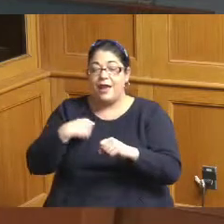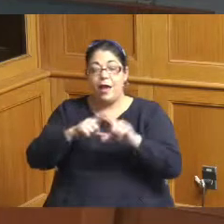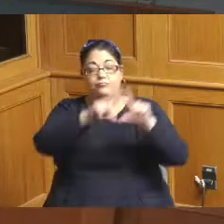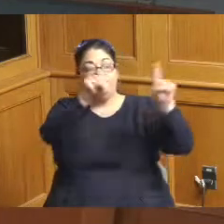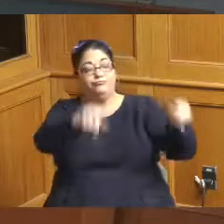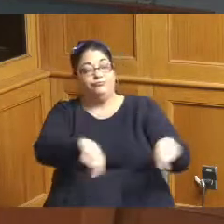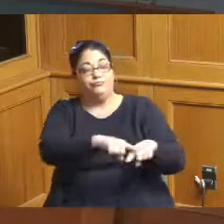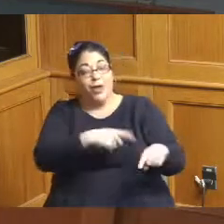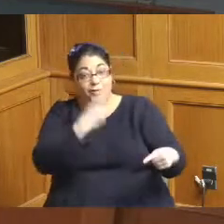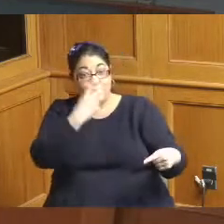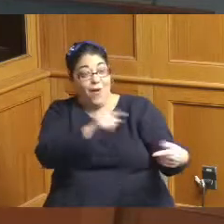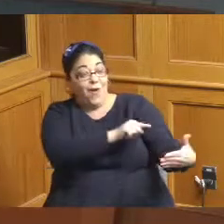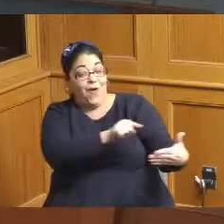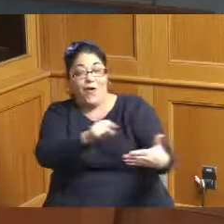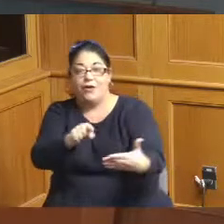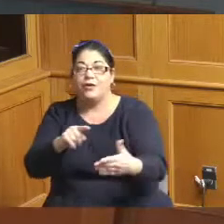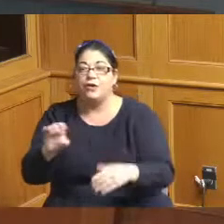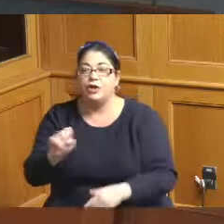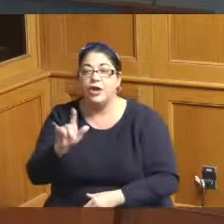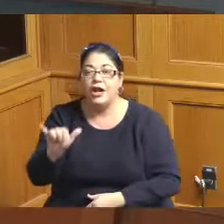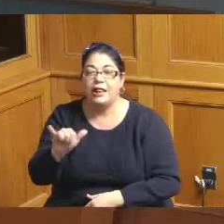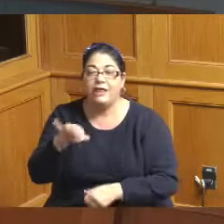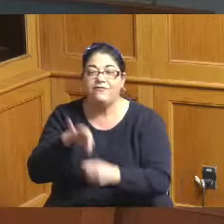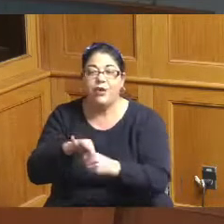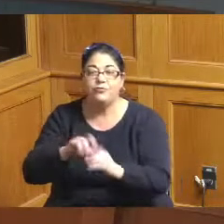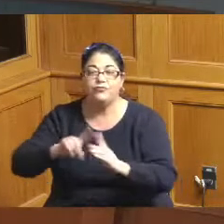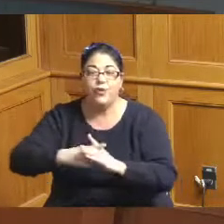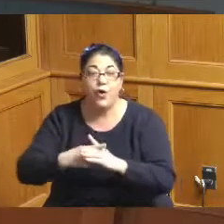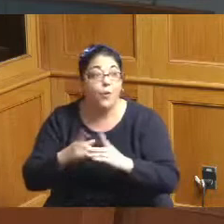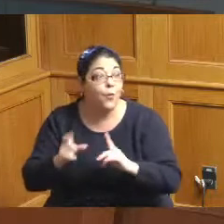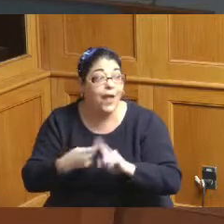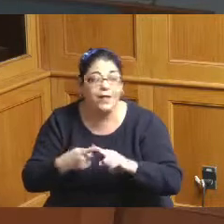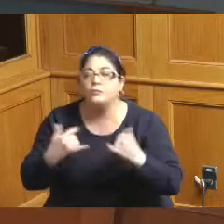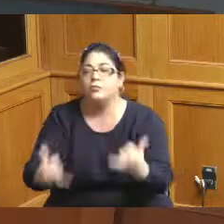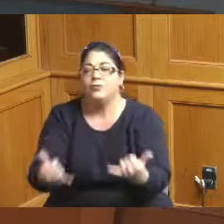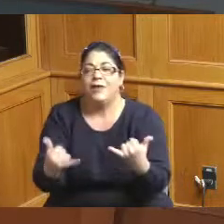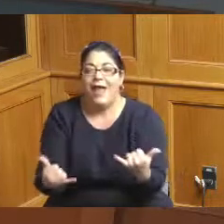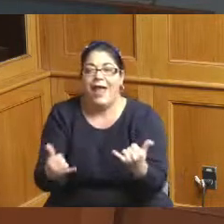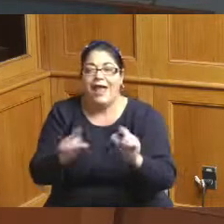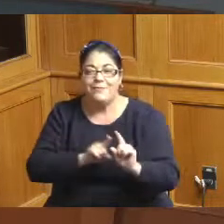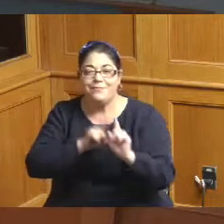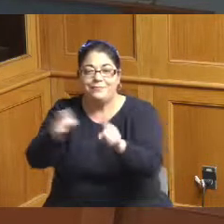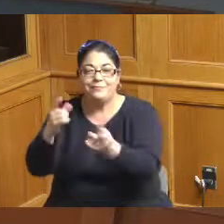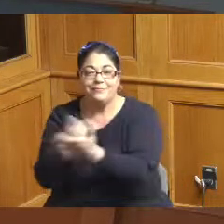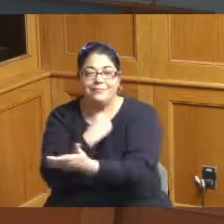watching early voting started today so get out and vote so thank you so much I appreciate it